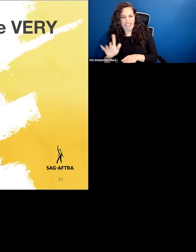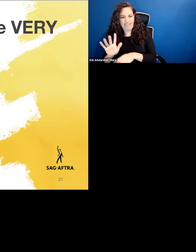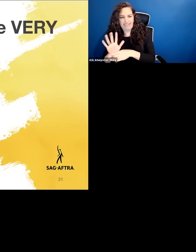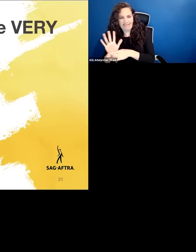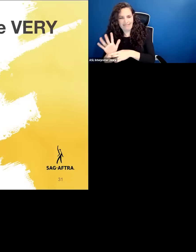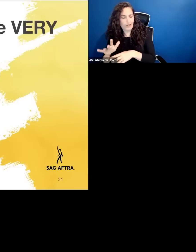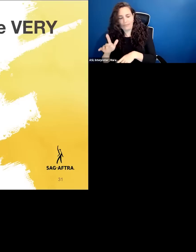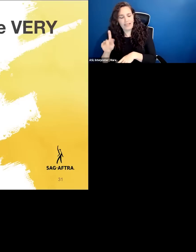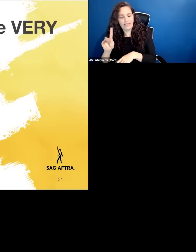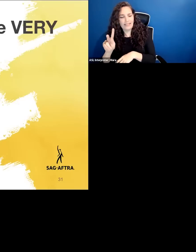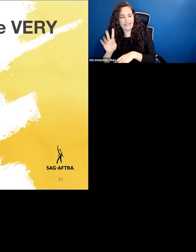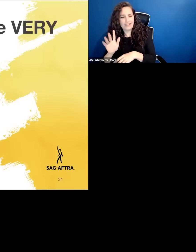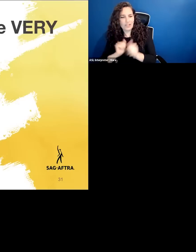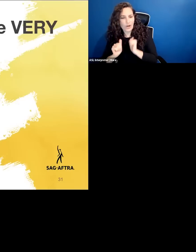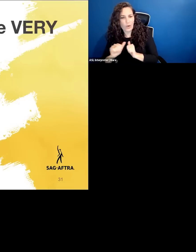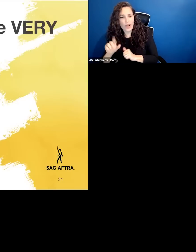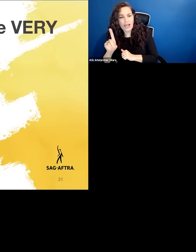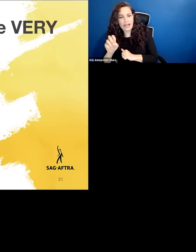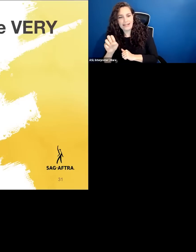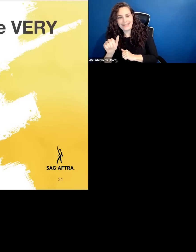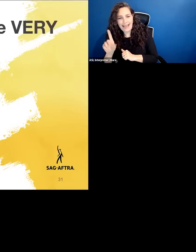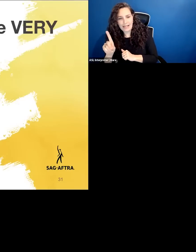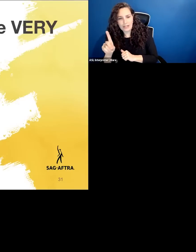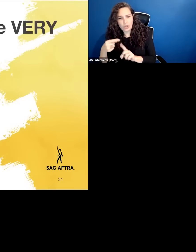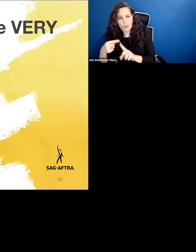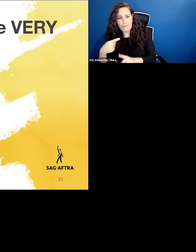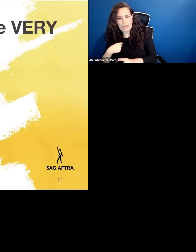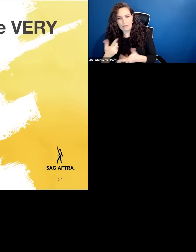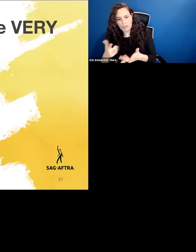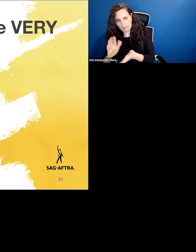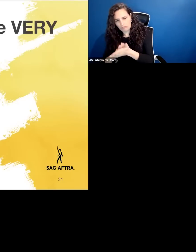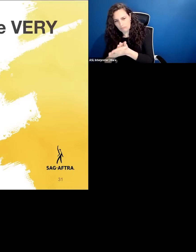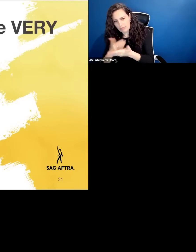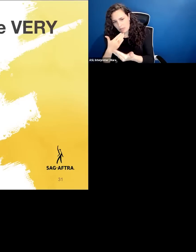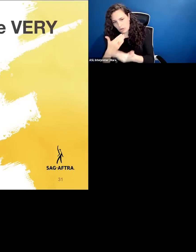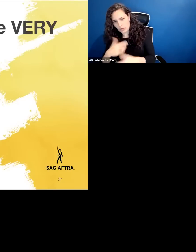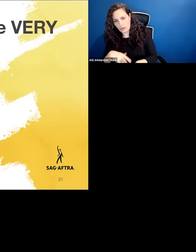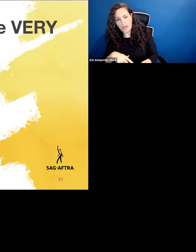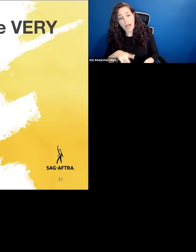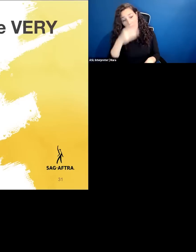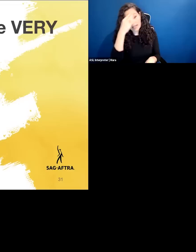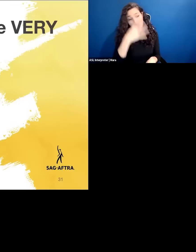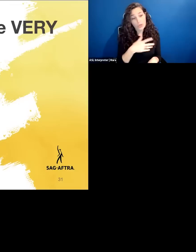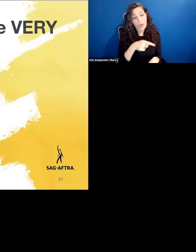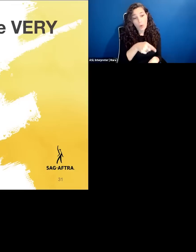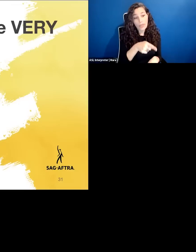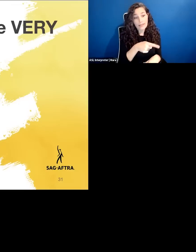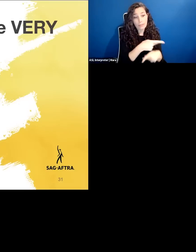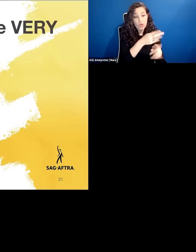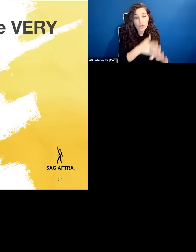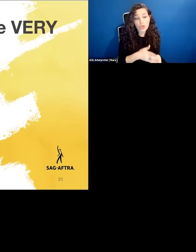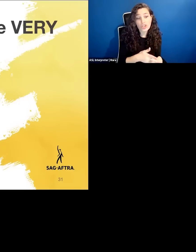That's important. Then you can say, "I just wanted to share that producer X on the project is a friend of mine from college who's also a fan of my work.